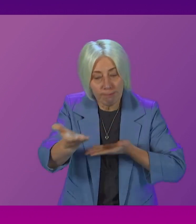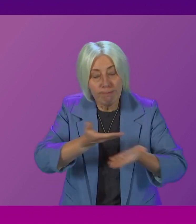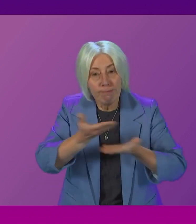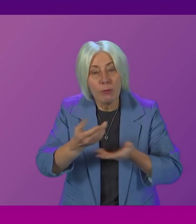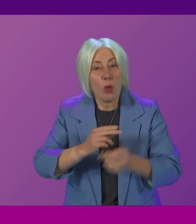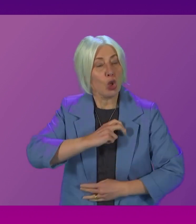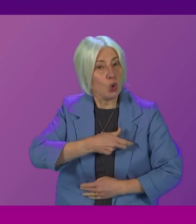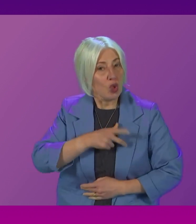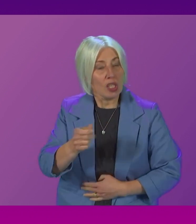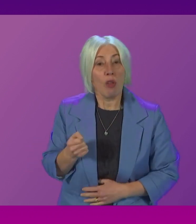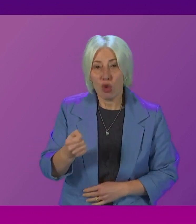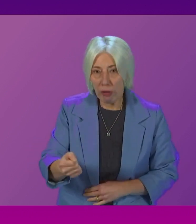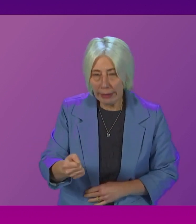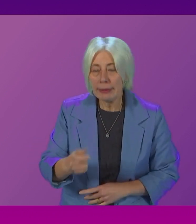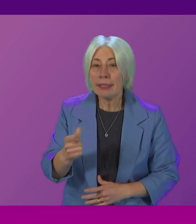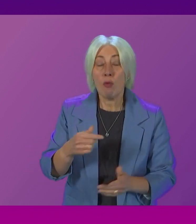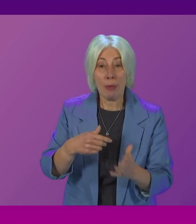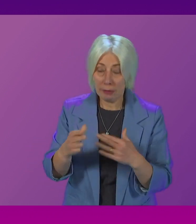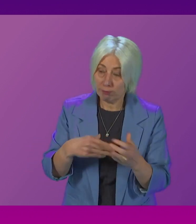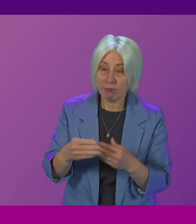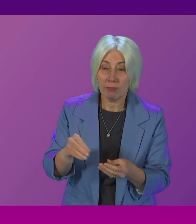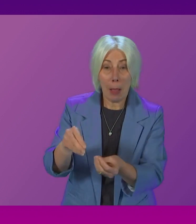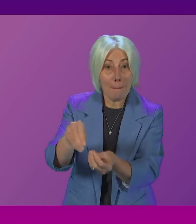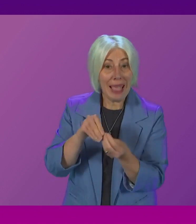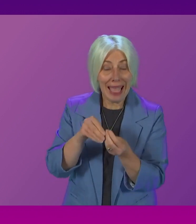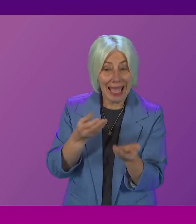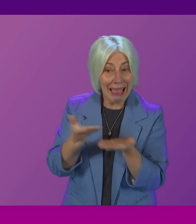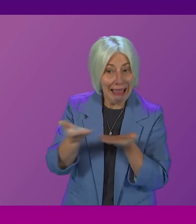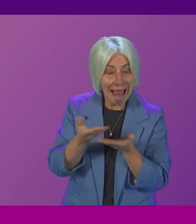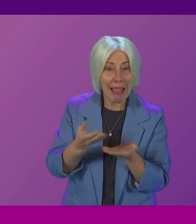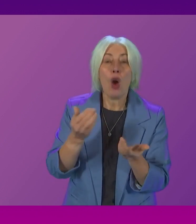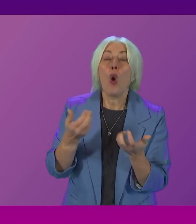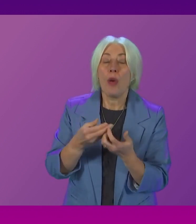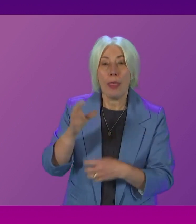unions and we have settled pay negotiations here by embracing the concept of fair work.